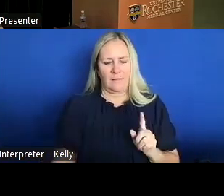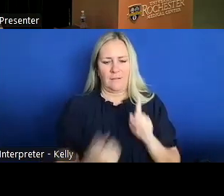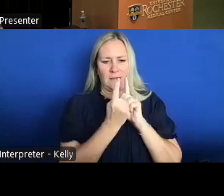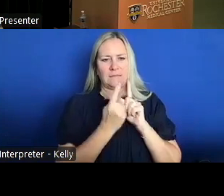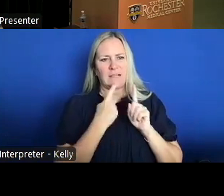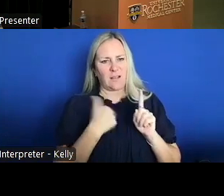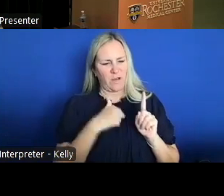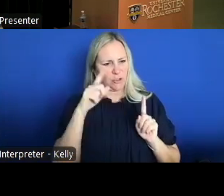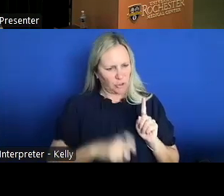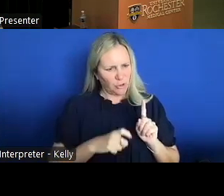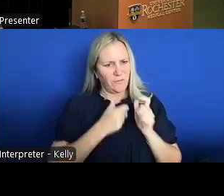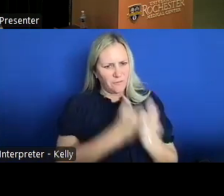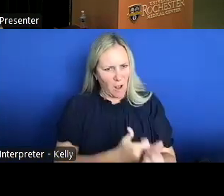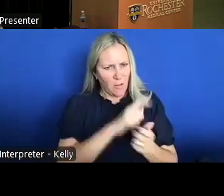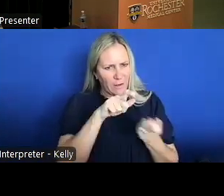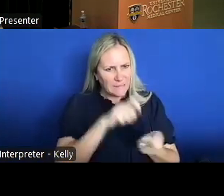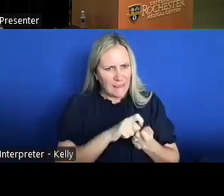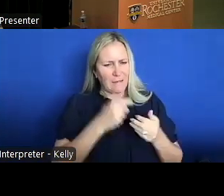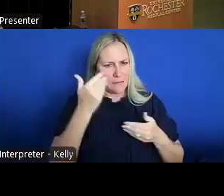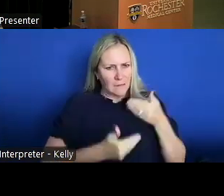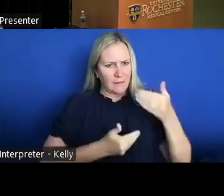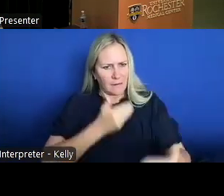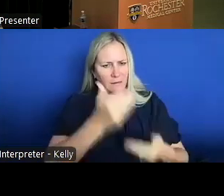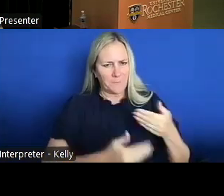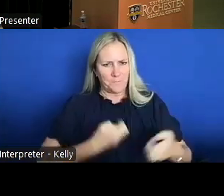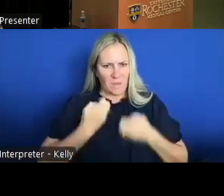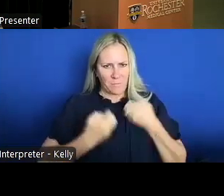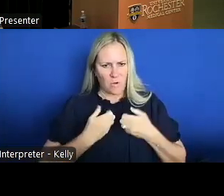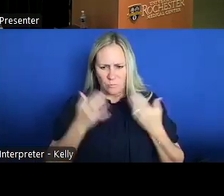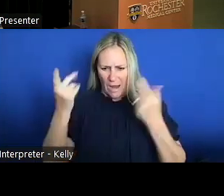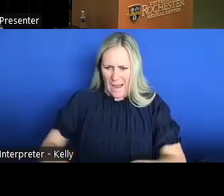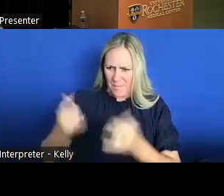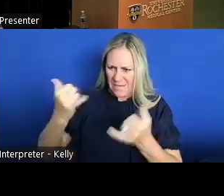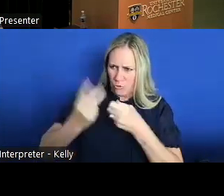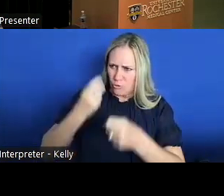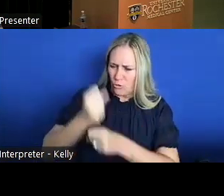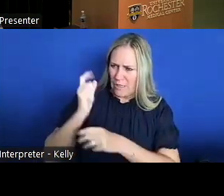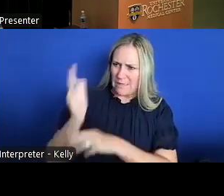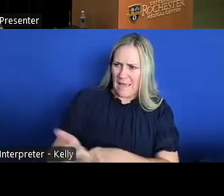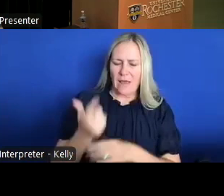progressive stage and well what happened it's two years later and it's the anniversary or I see the